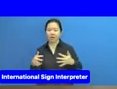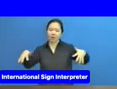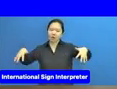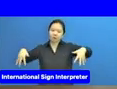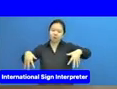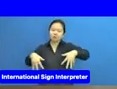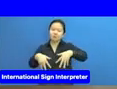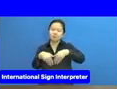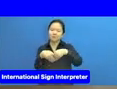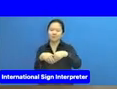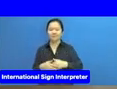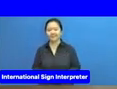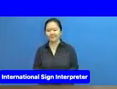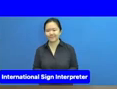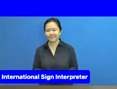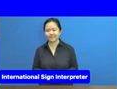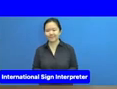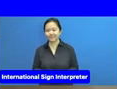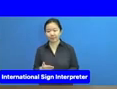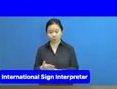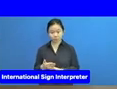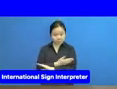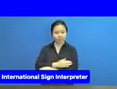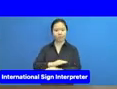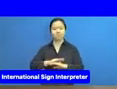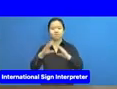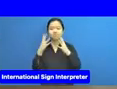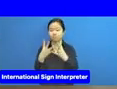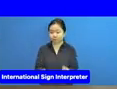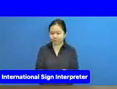as well as some additional tips about things